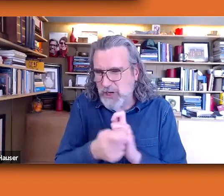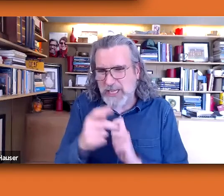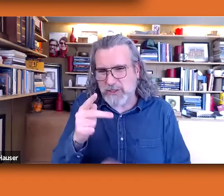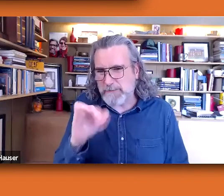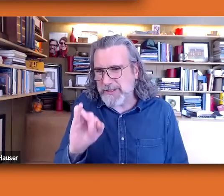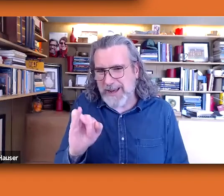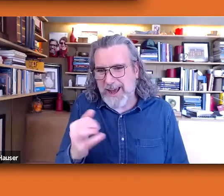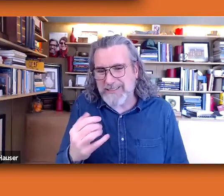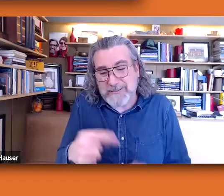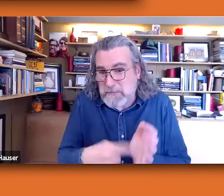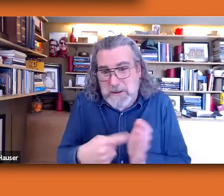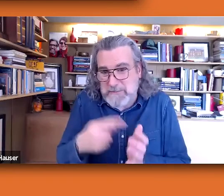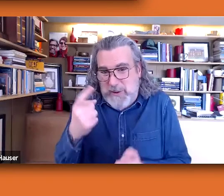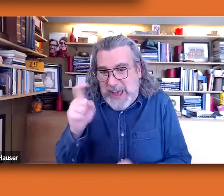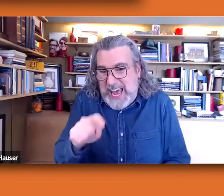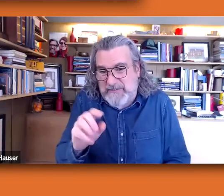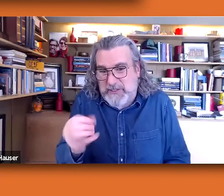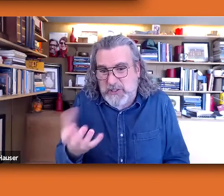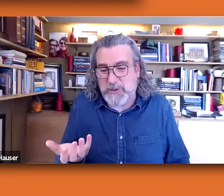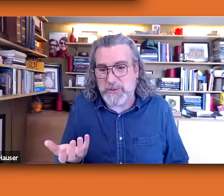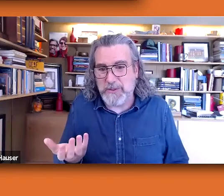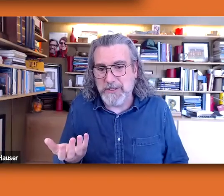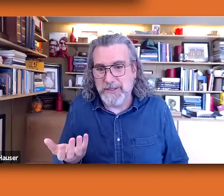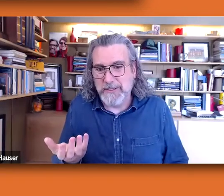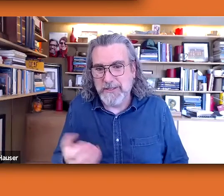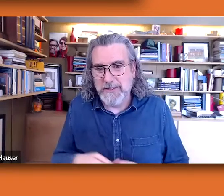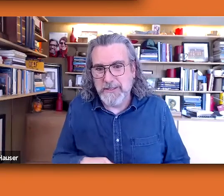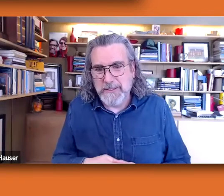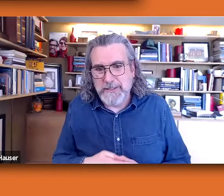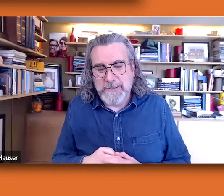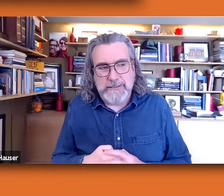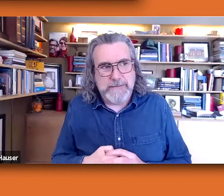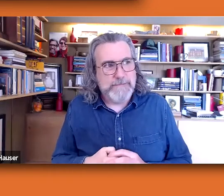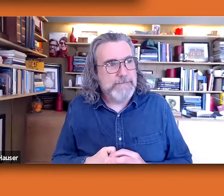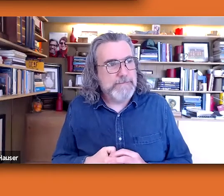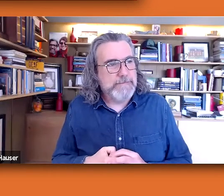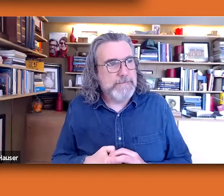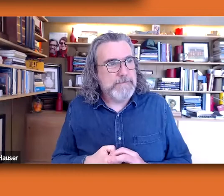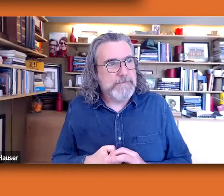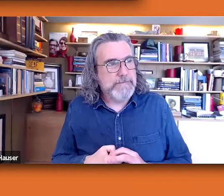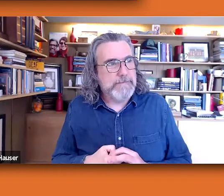change of mentor, change of PI-- sometimes that's the only way to resolve that type of situation.